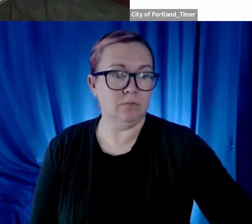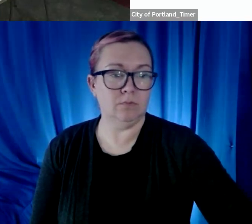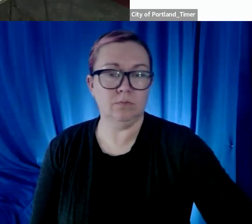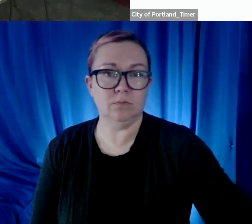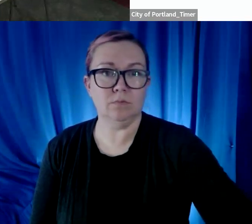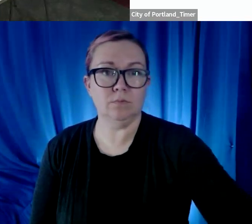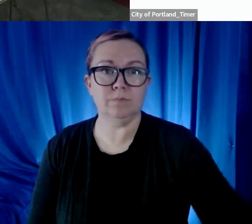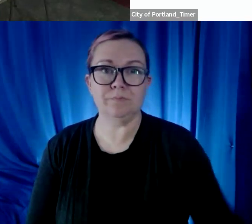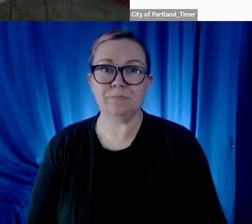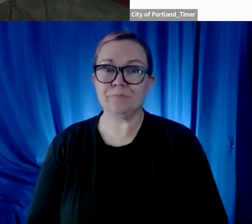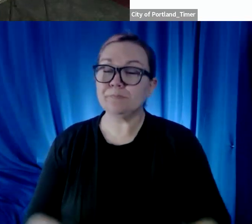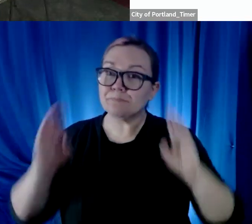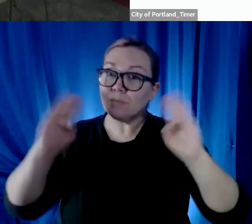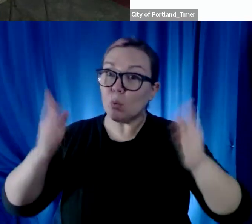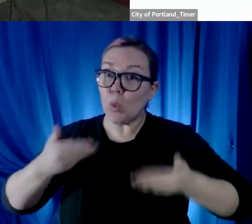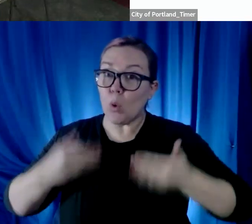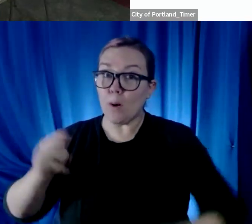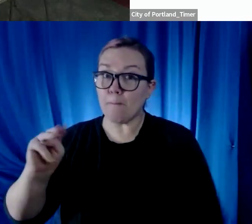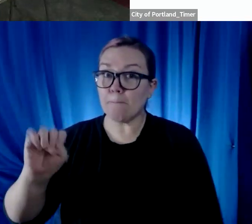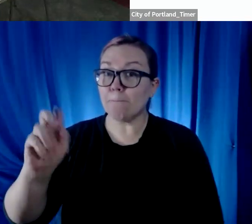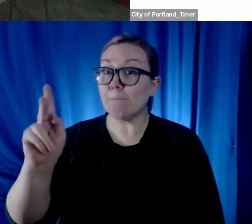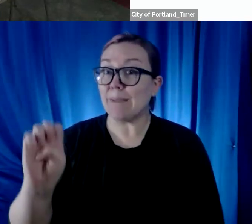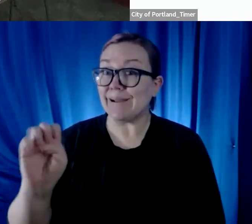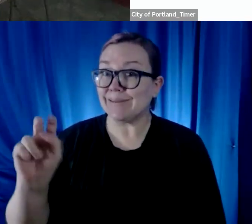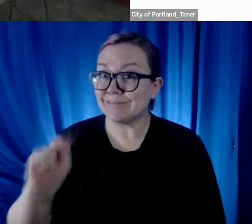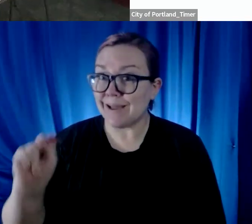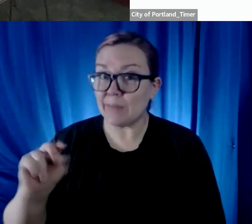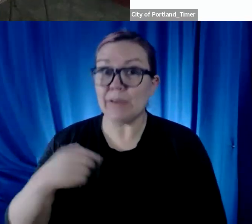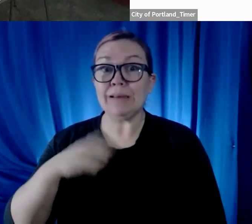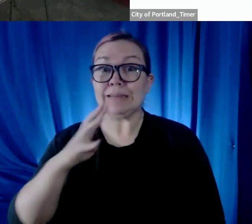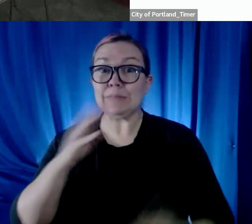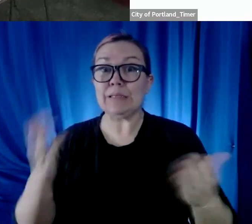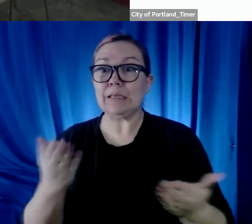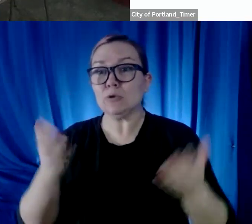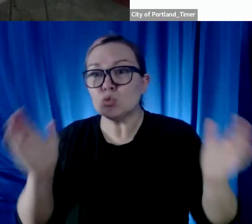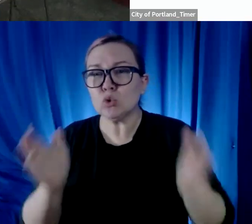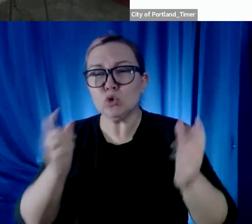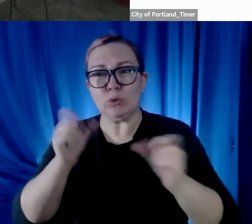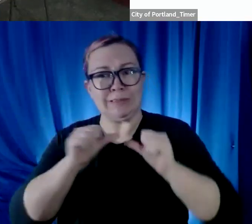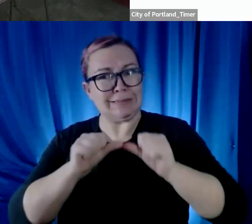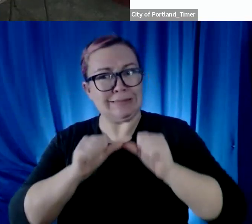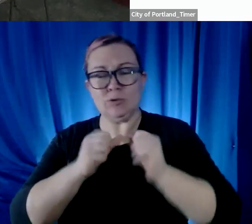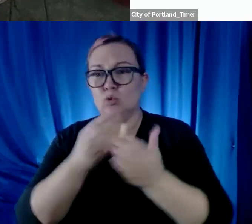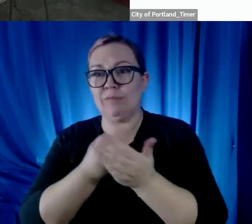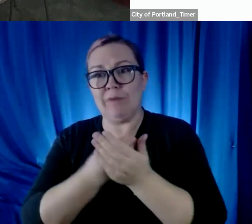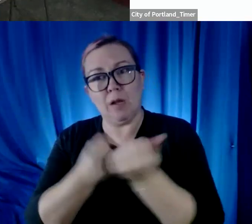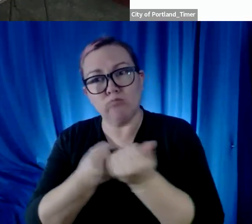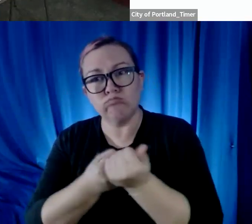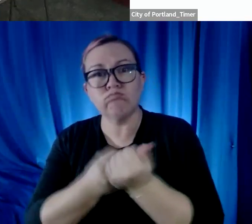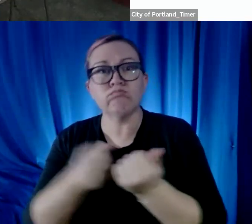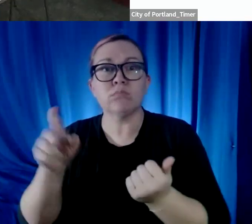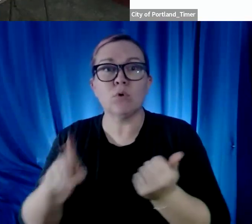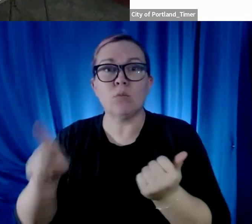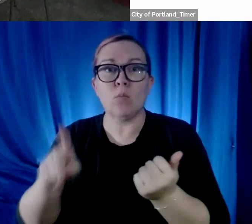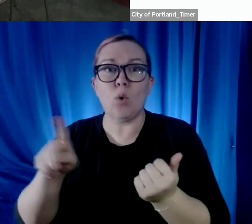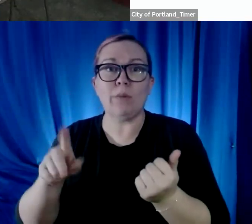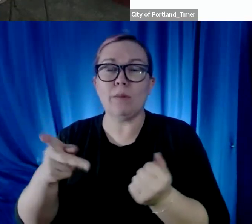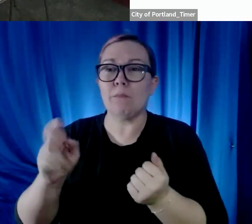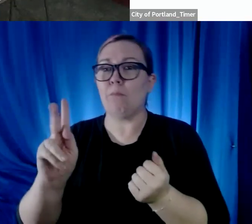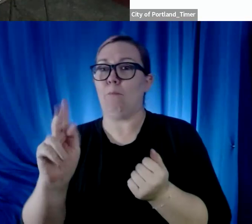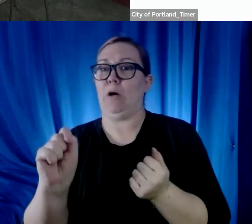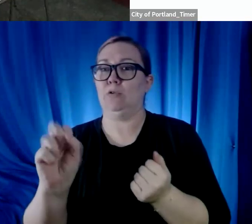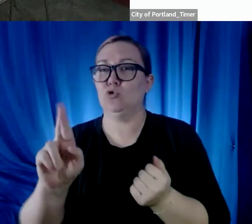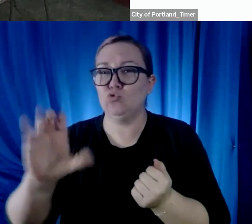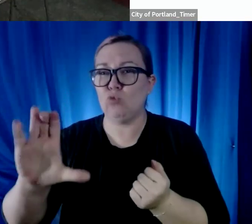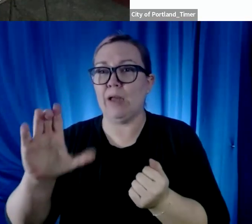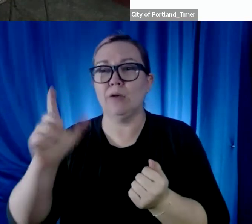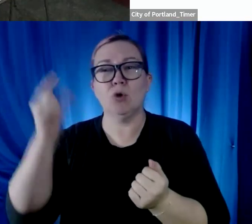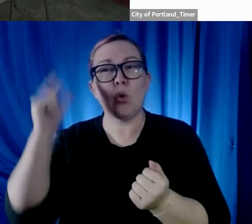Hi, my name is Michael Knapp. I speak here to encourage you to continue funding for Portland Port Portland Parks and Rec's Golden Basketball League.